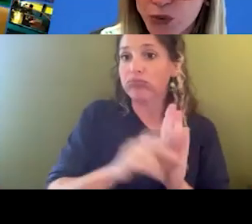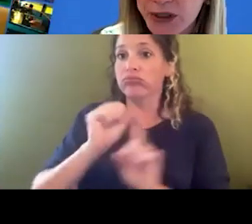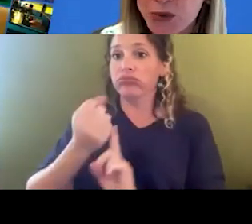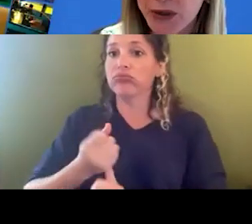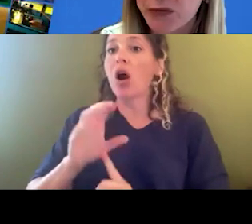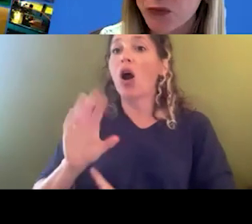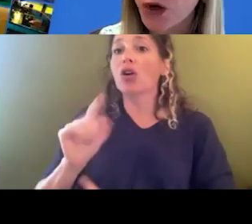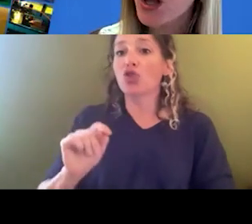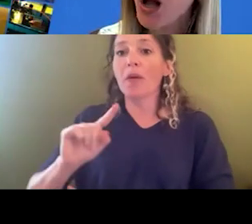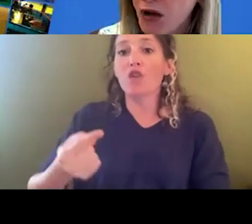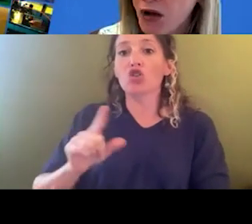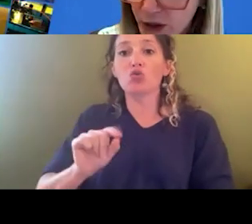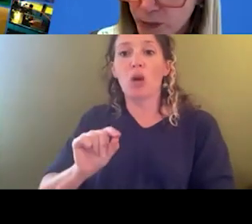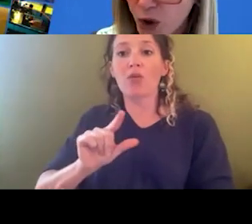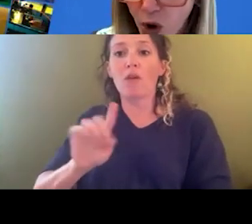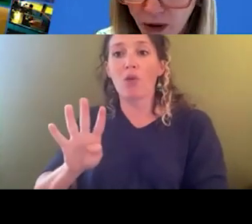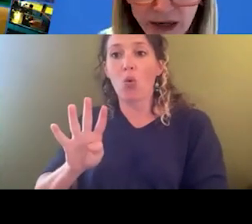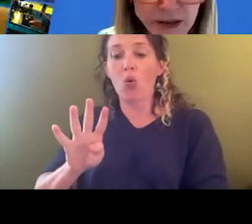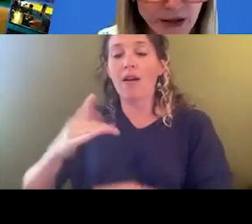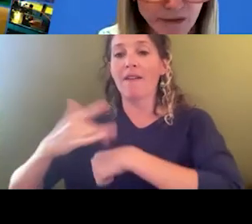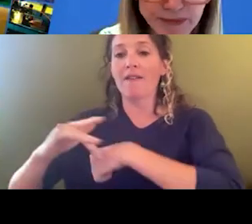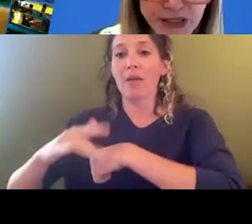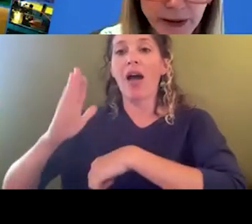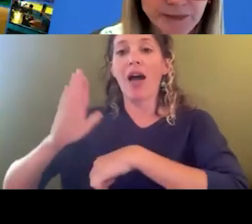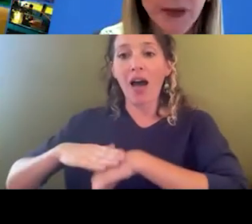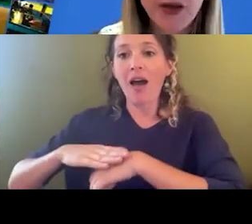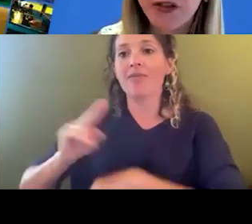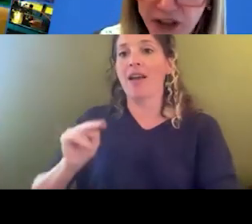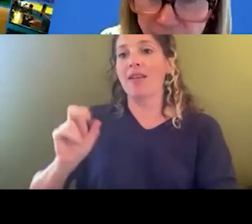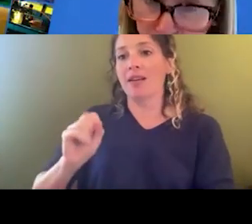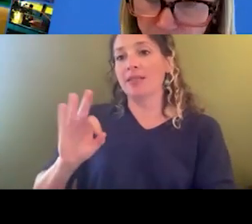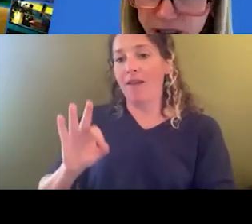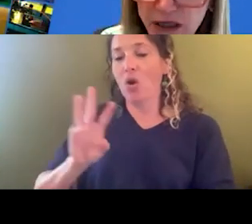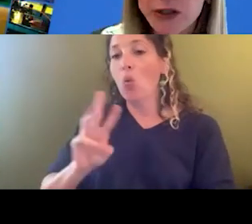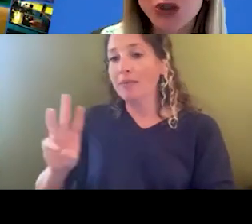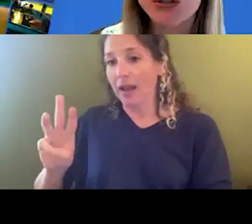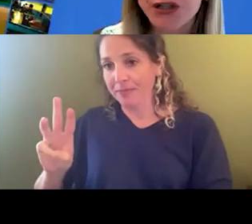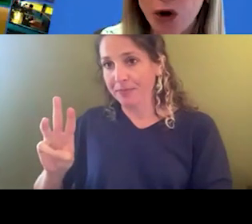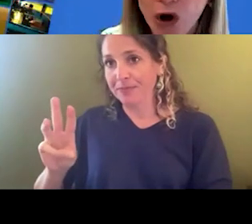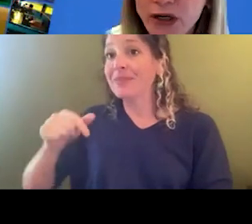2024 available on the NSF website. These terms and conditions are